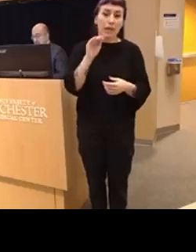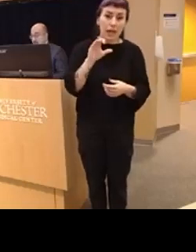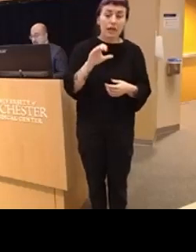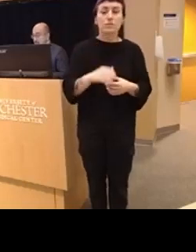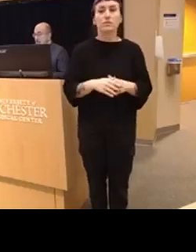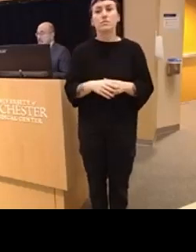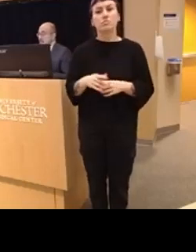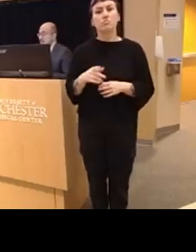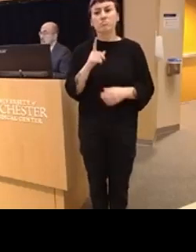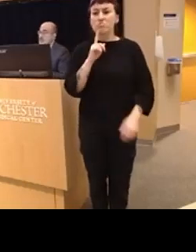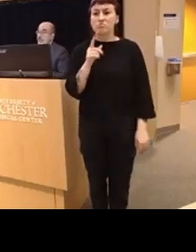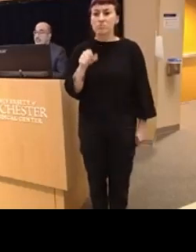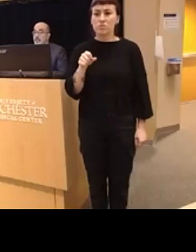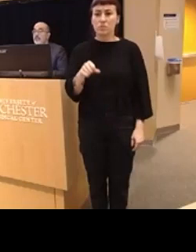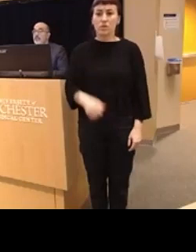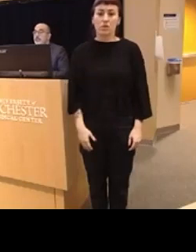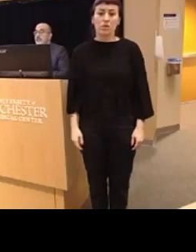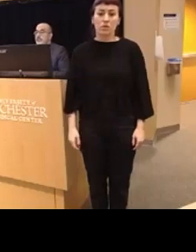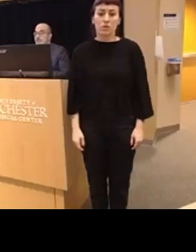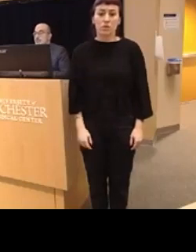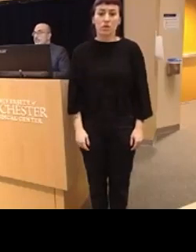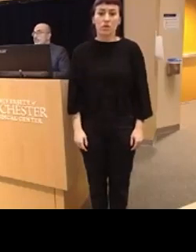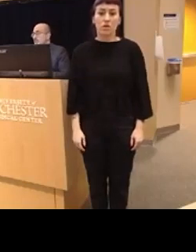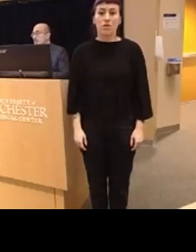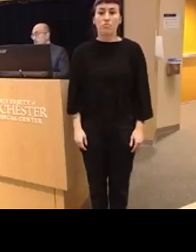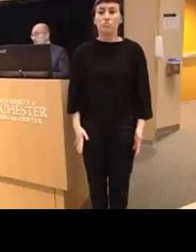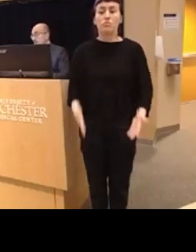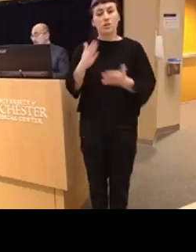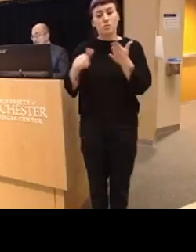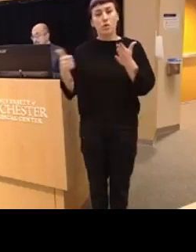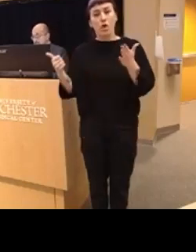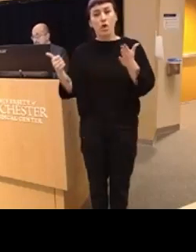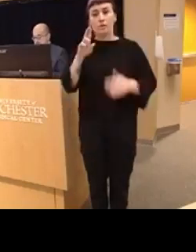yeah I mean there's there's there's collegiality I mean some of those other services like radiology